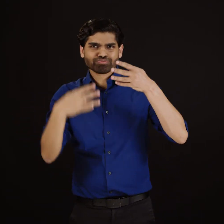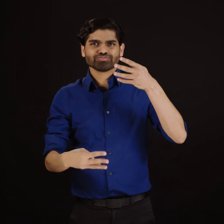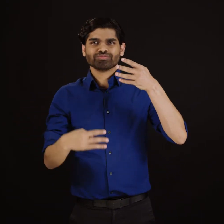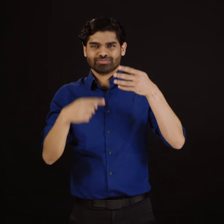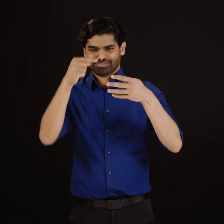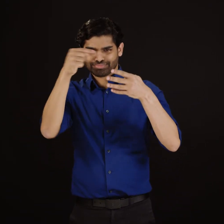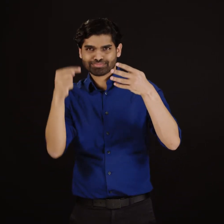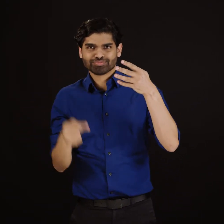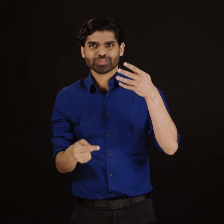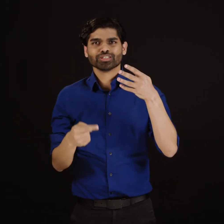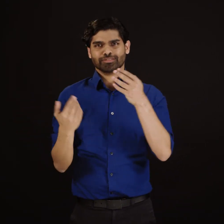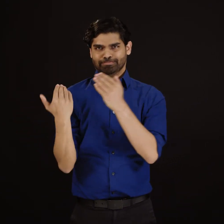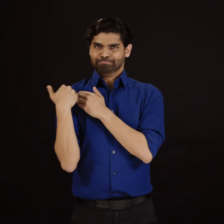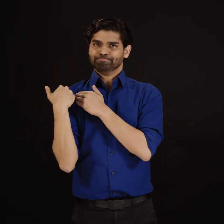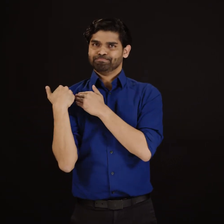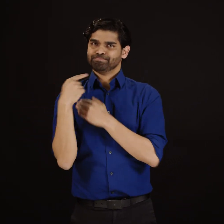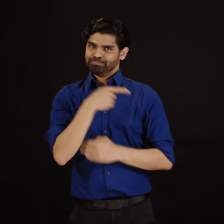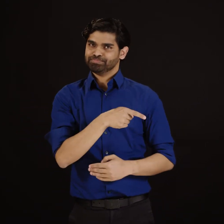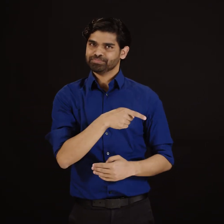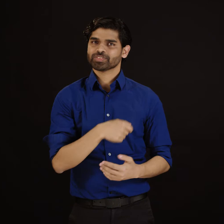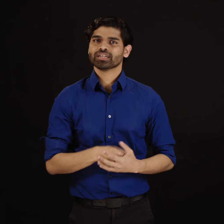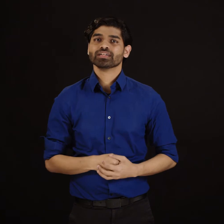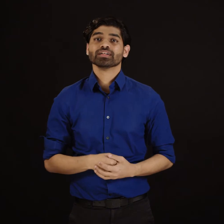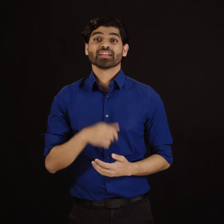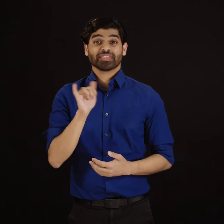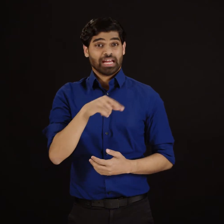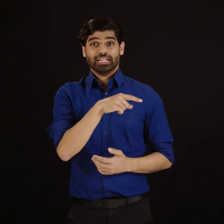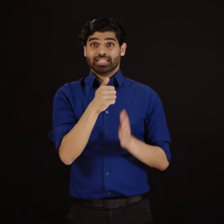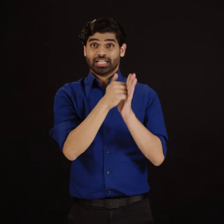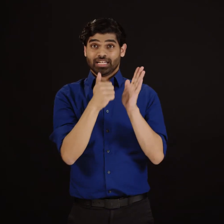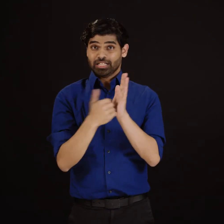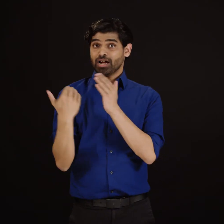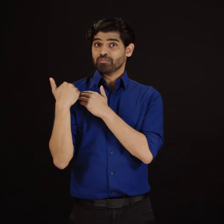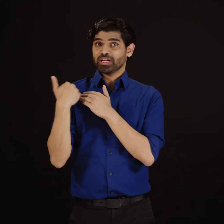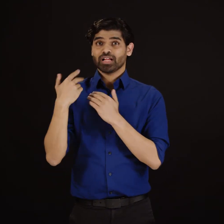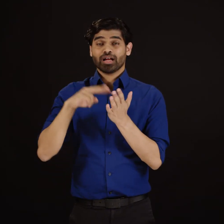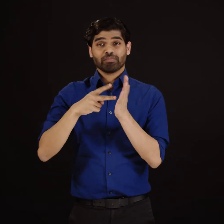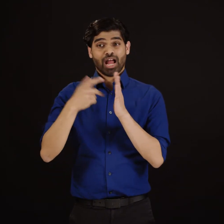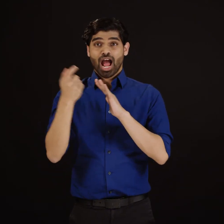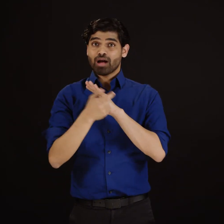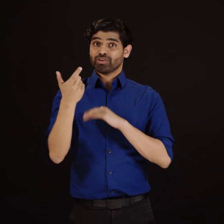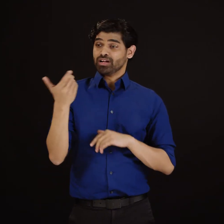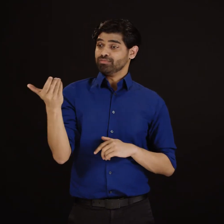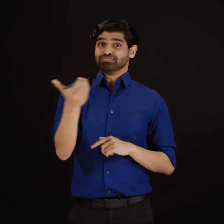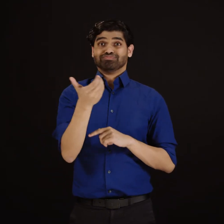For example, an account holder has their name on the bill and are responsible for paying it.